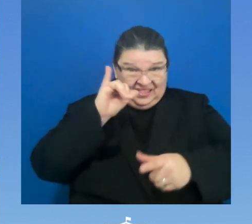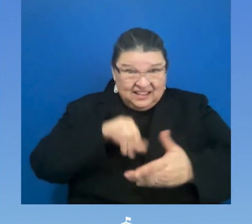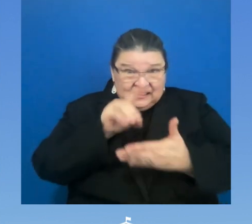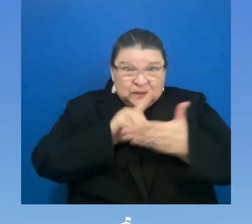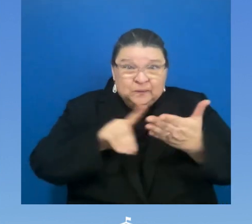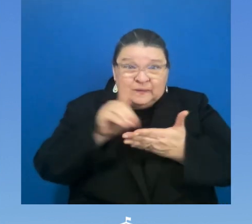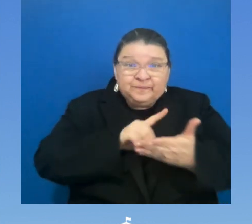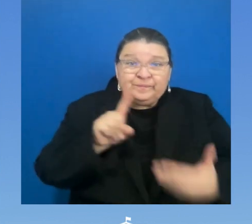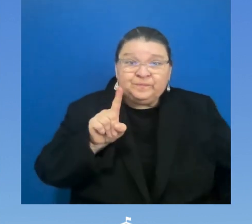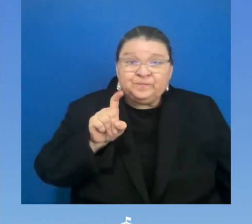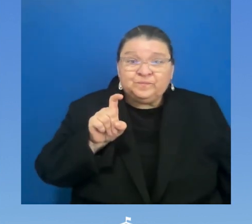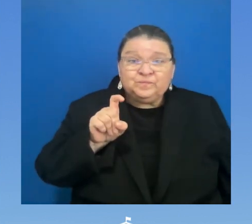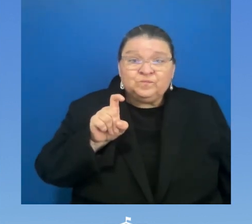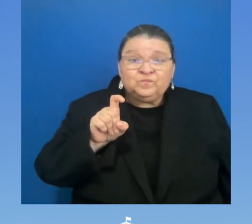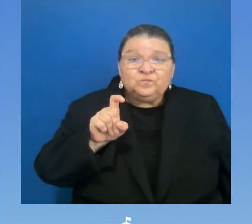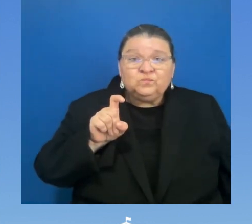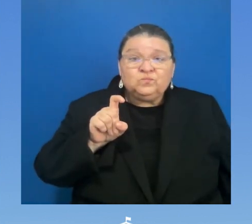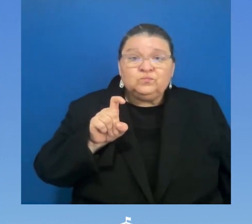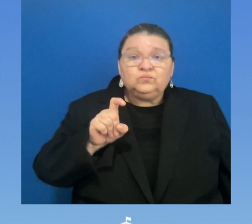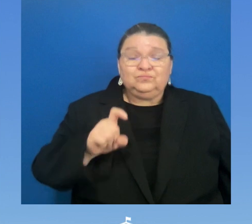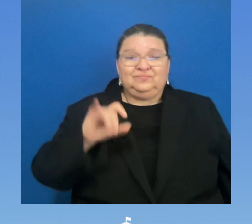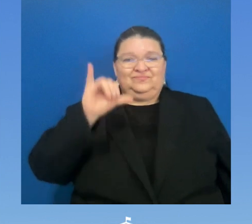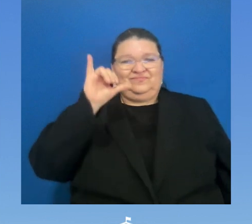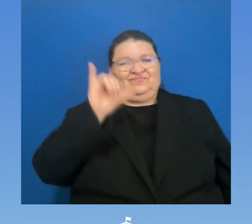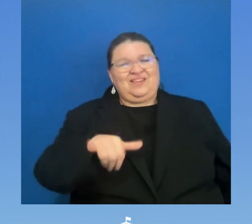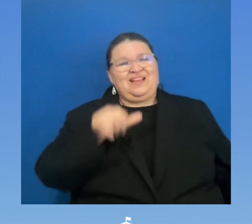was allowed to hold on a technicality.